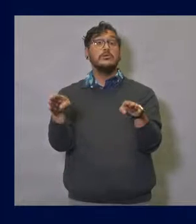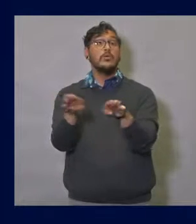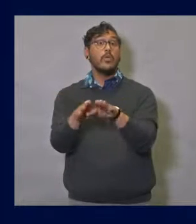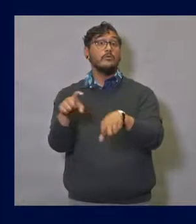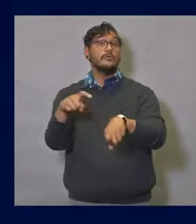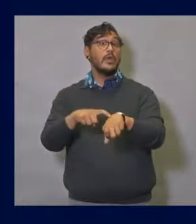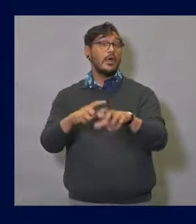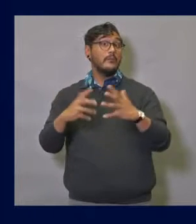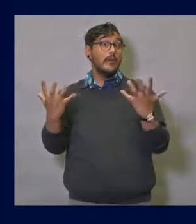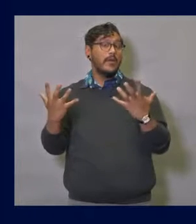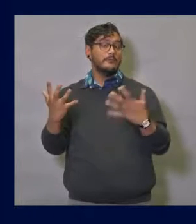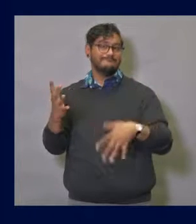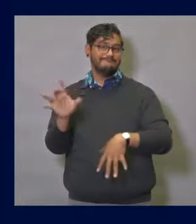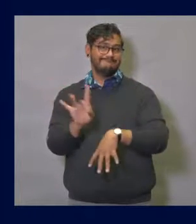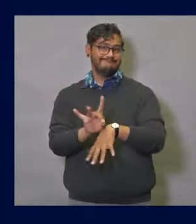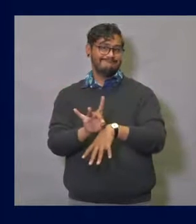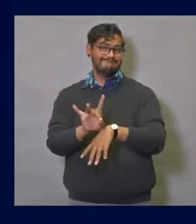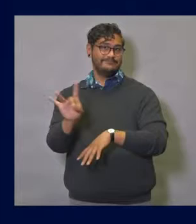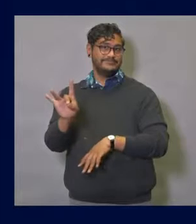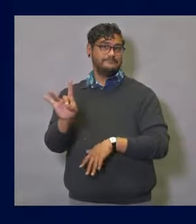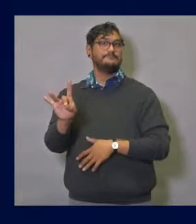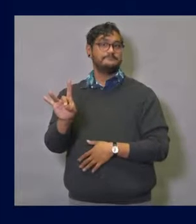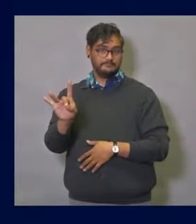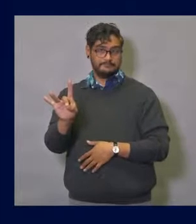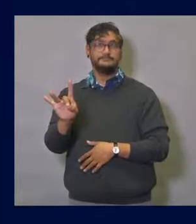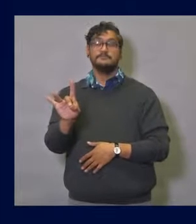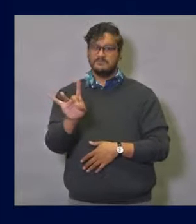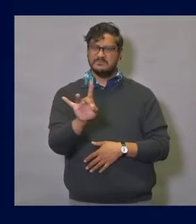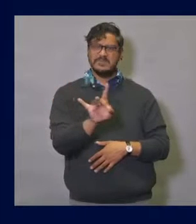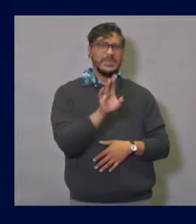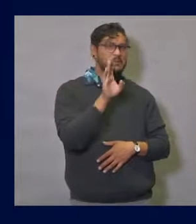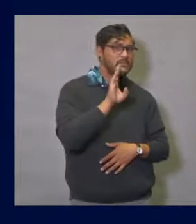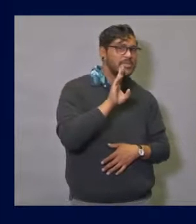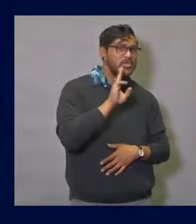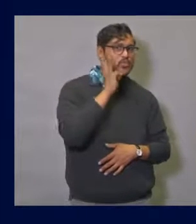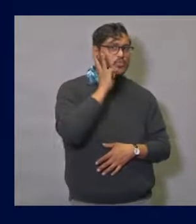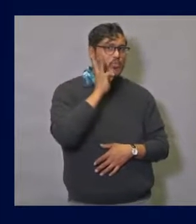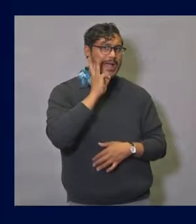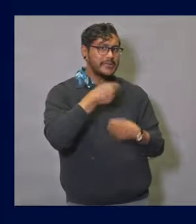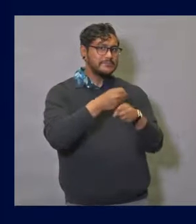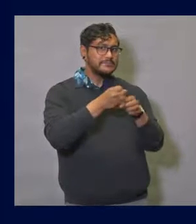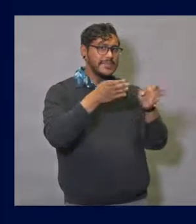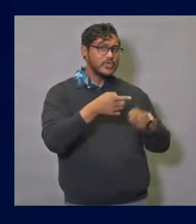SERVICE FOR ON-SITE CONSUMPTION,